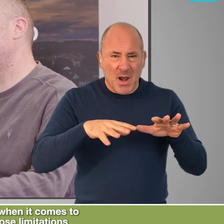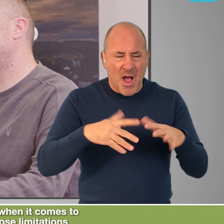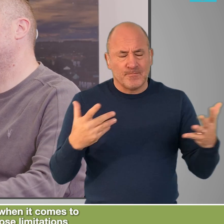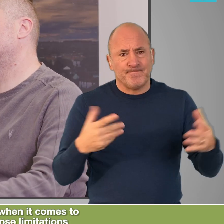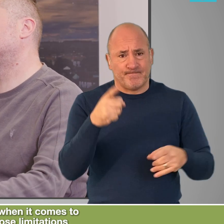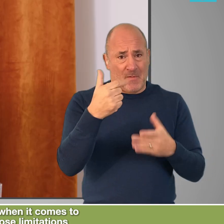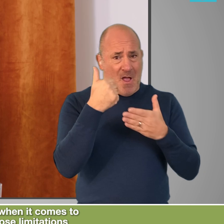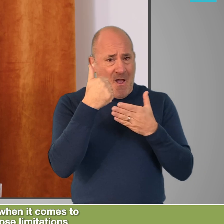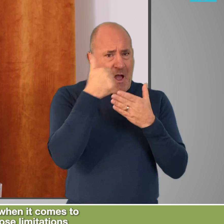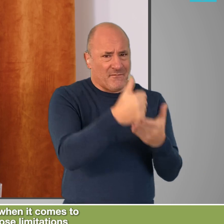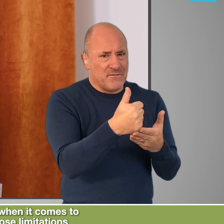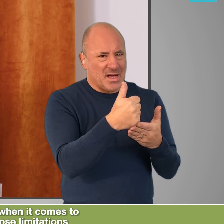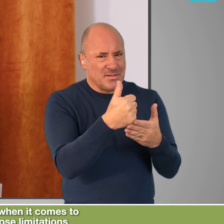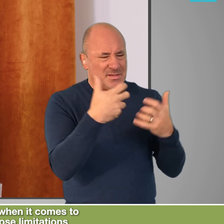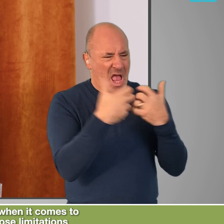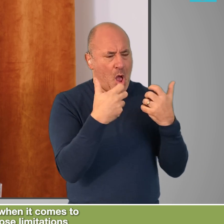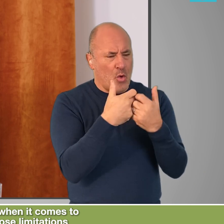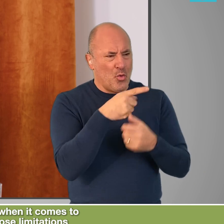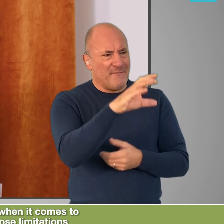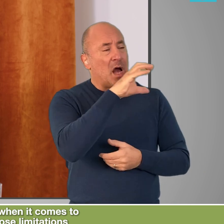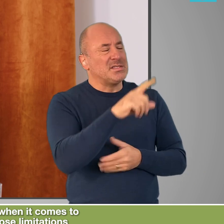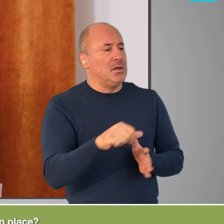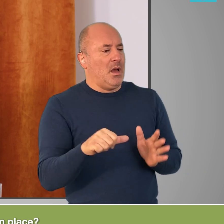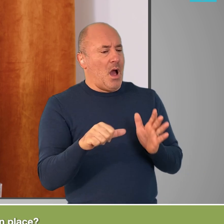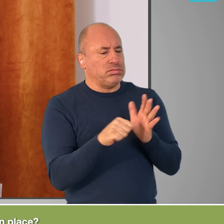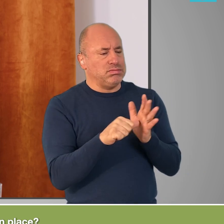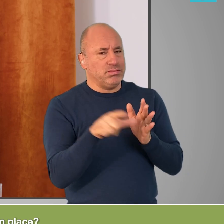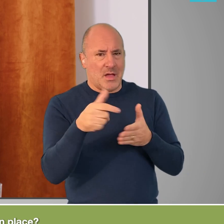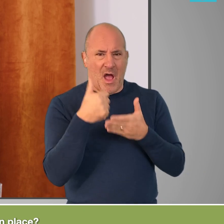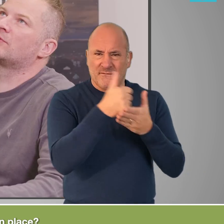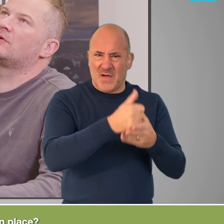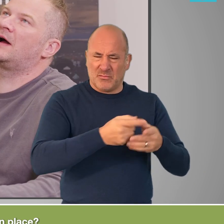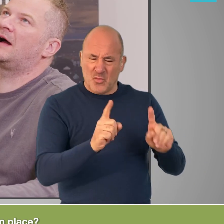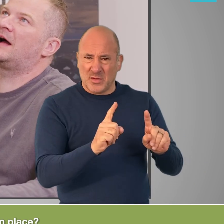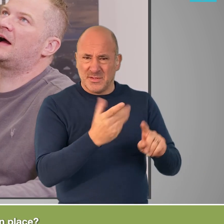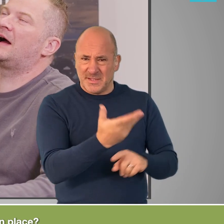what advice do you have when it comes to getting past some of those limitations that funding put in place?